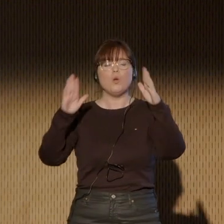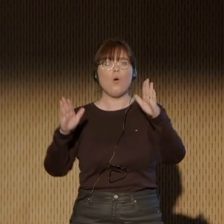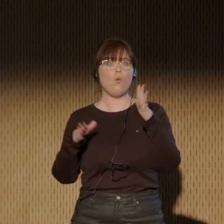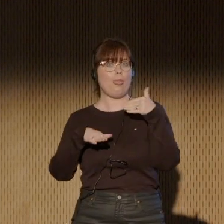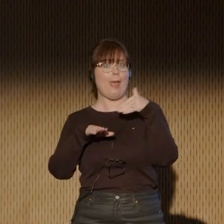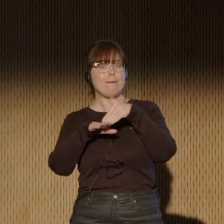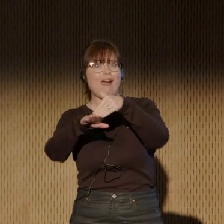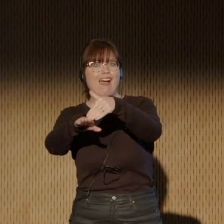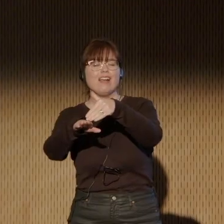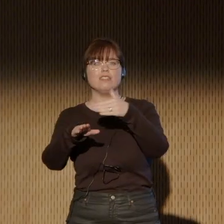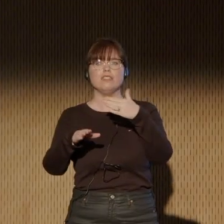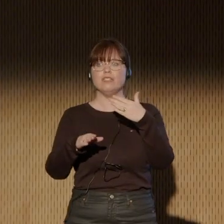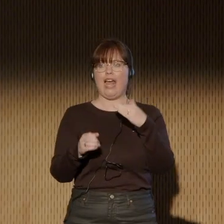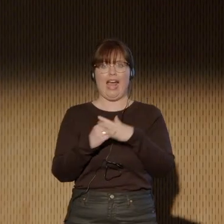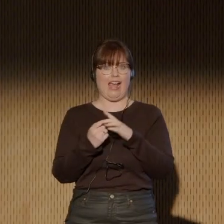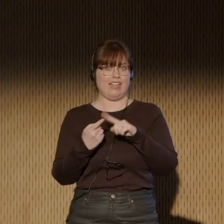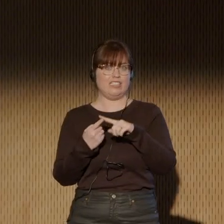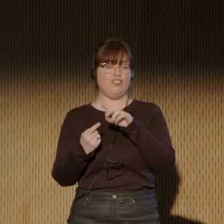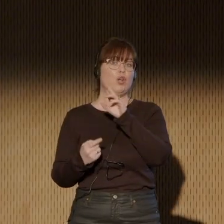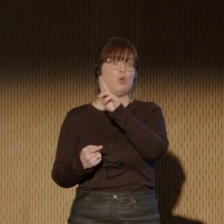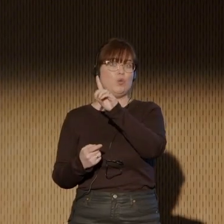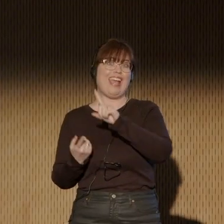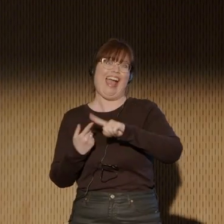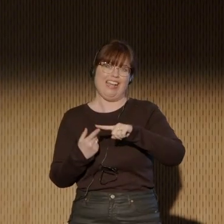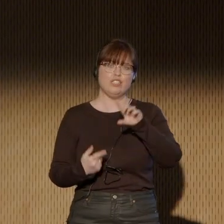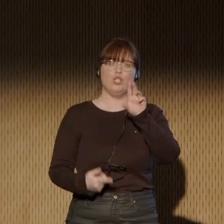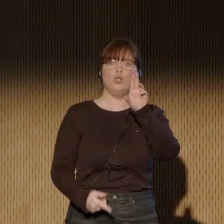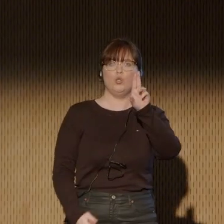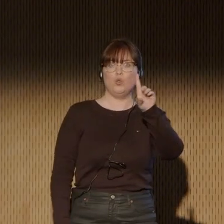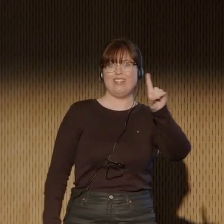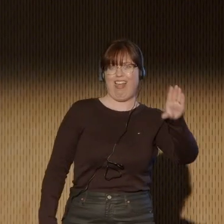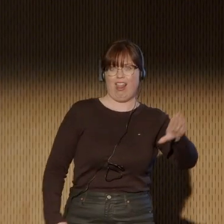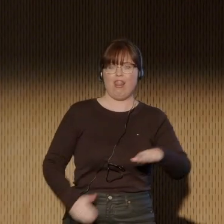and universal design for learning in particular. So we're going to talk a bit about the context